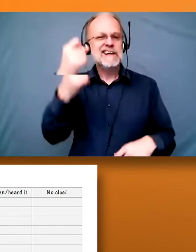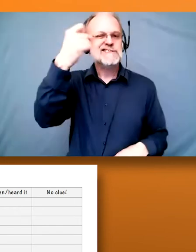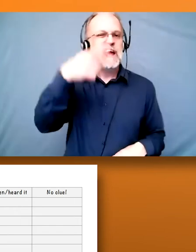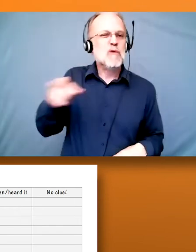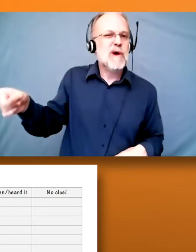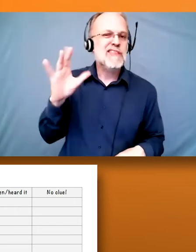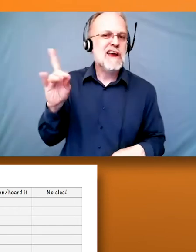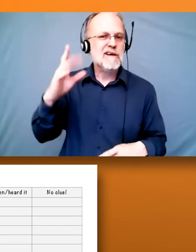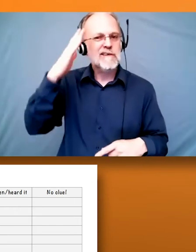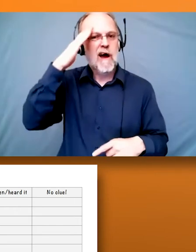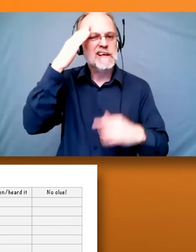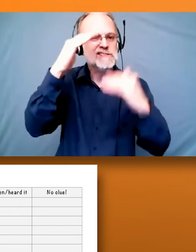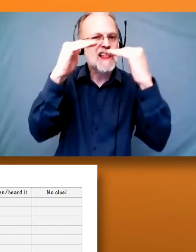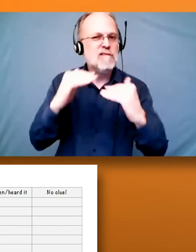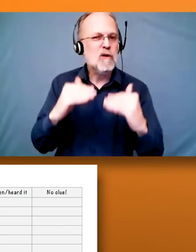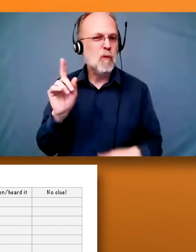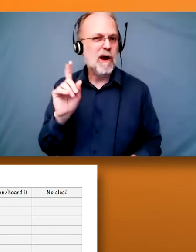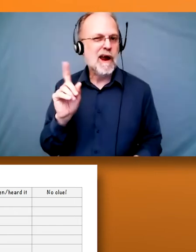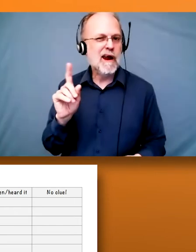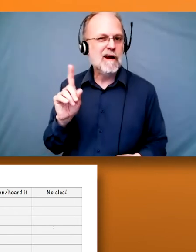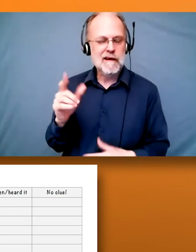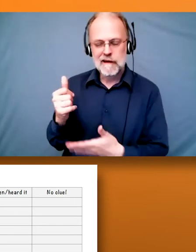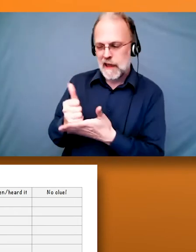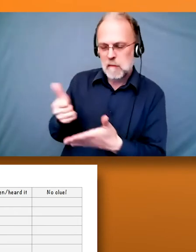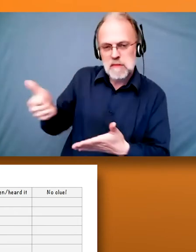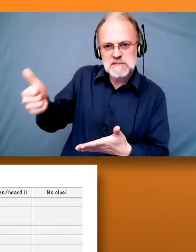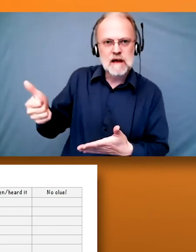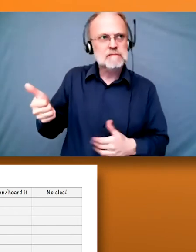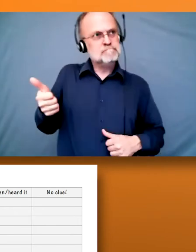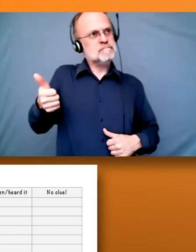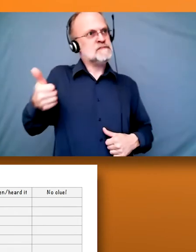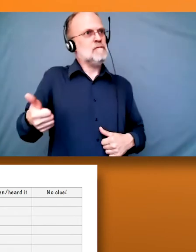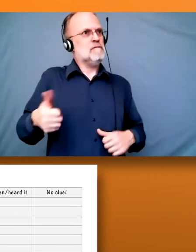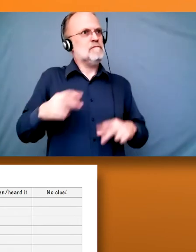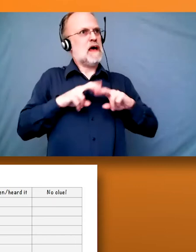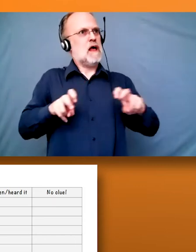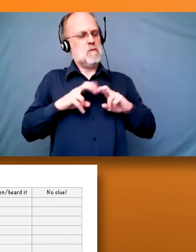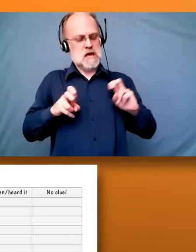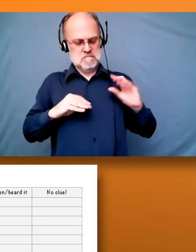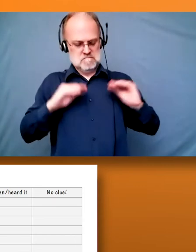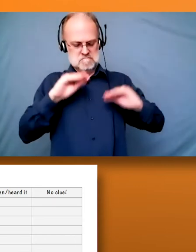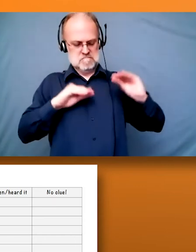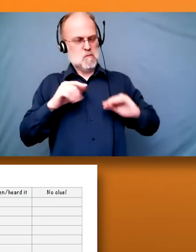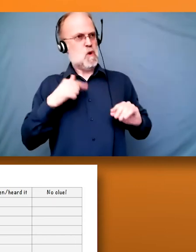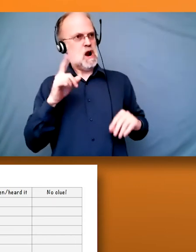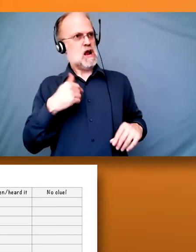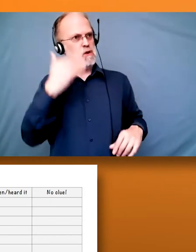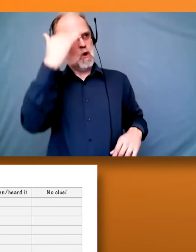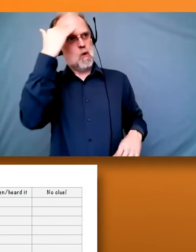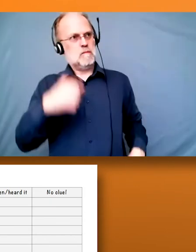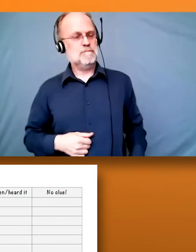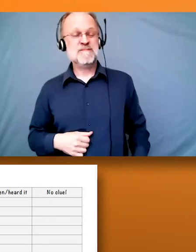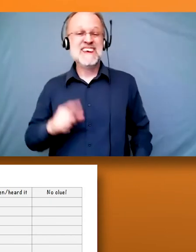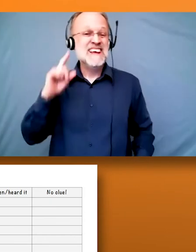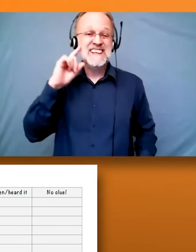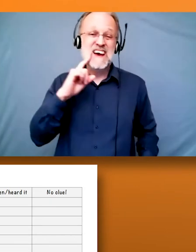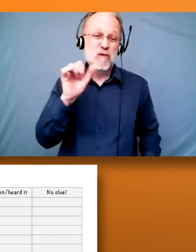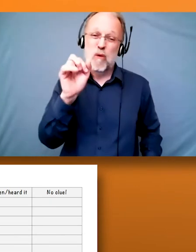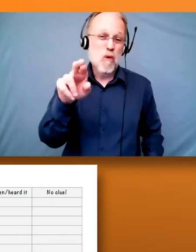where their level of knowledge is and how they can kind of self-evaluate. We would assume with Deaf or hearing kids